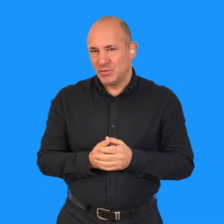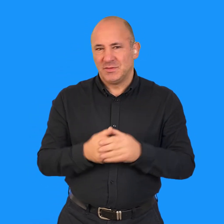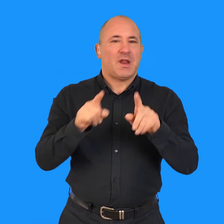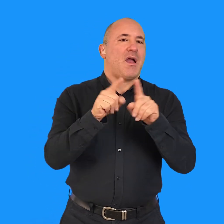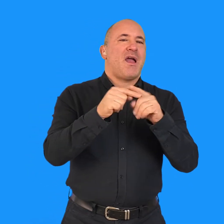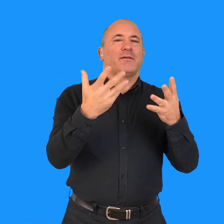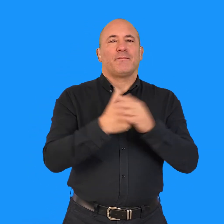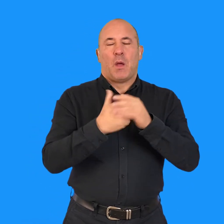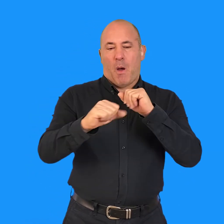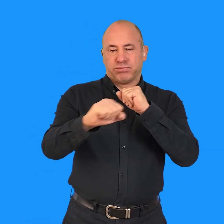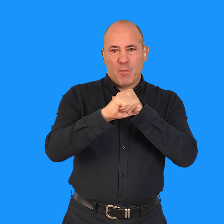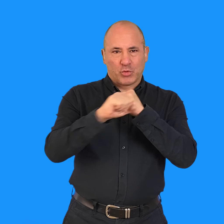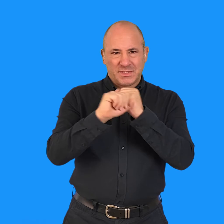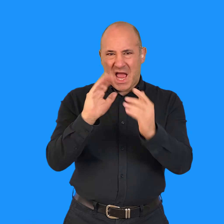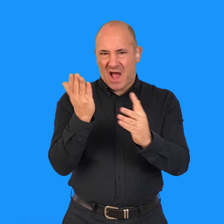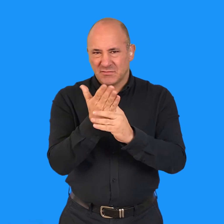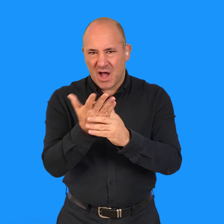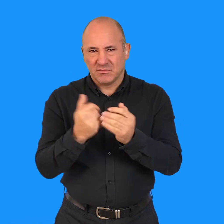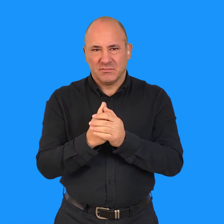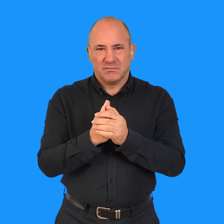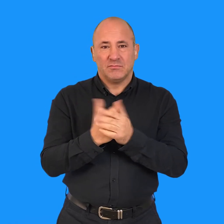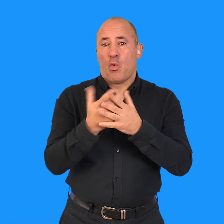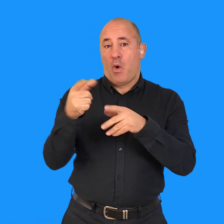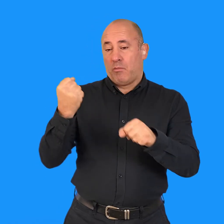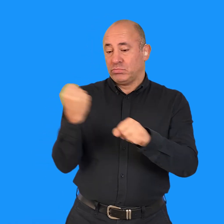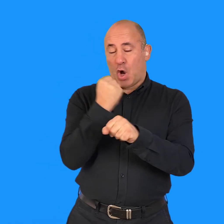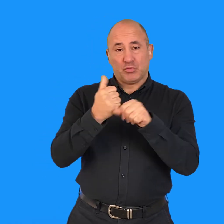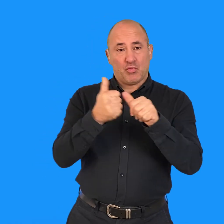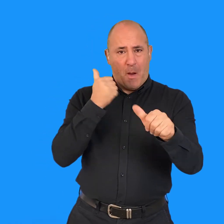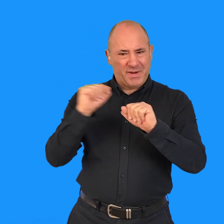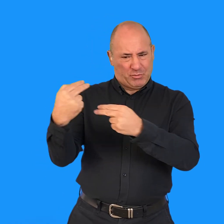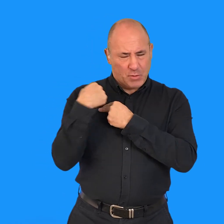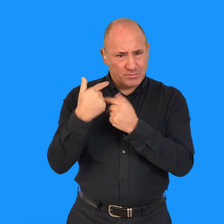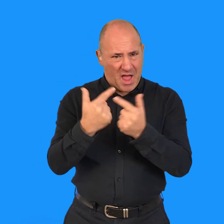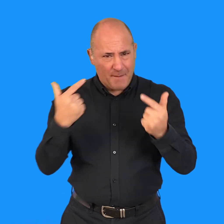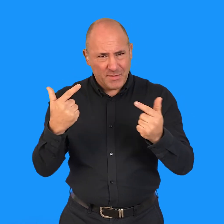and how much is the responsibility of the venue, for instance, in promoting access,